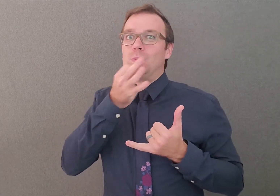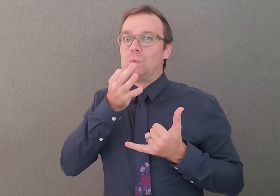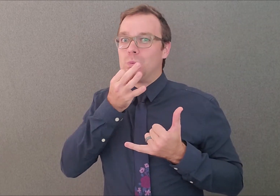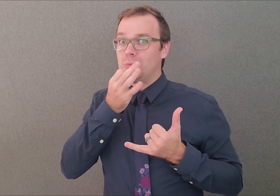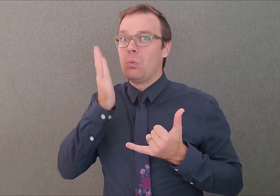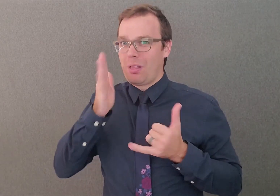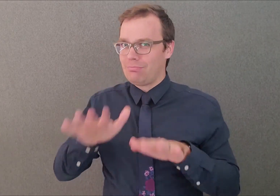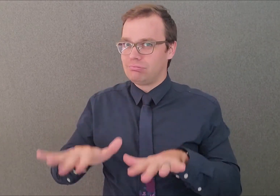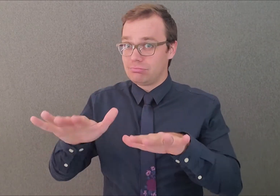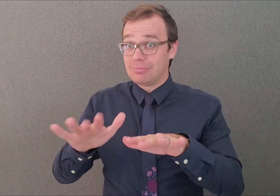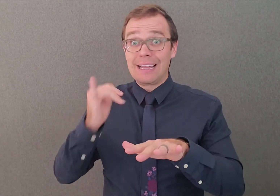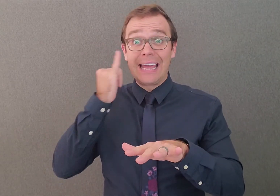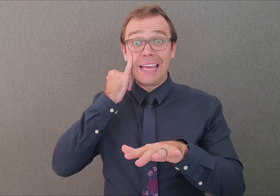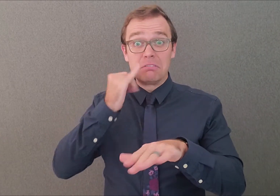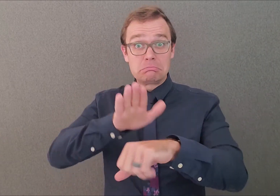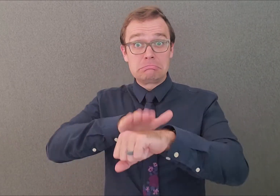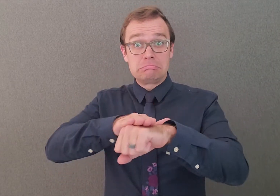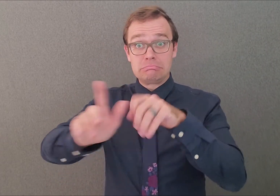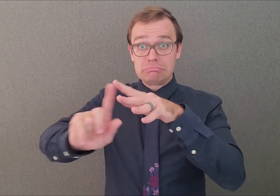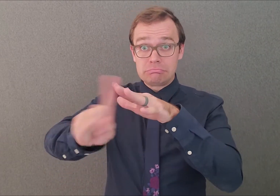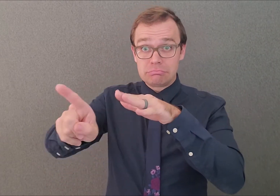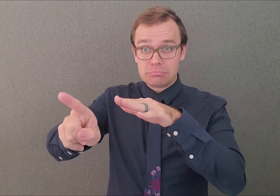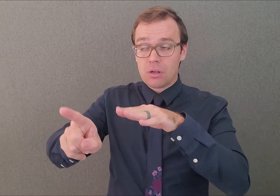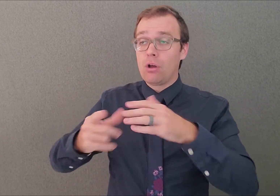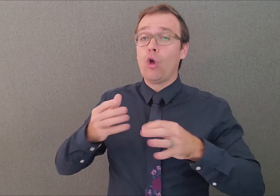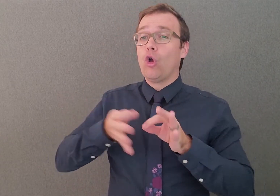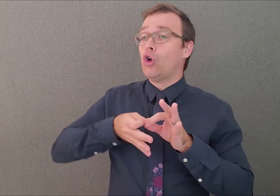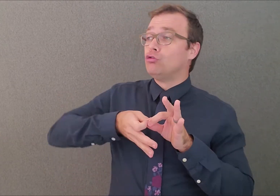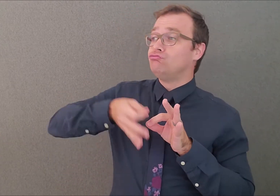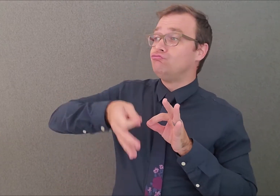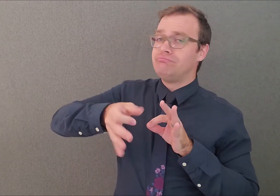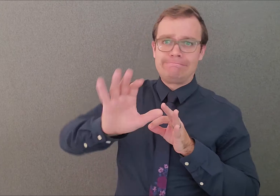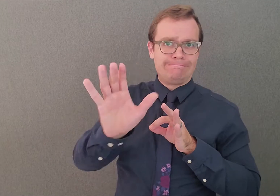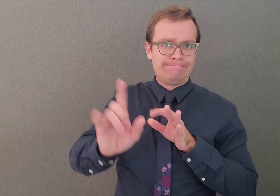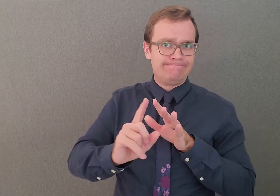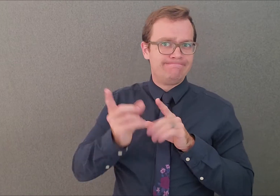if advised to evacuate, do so immediately.